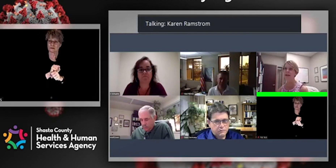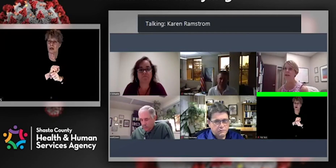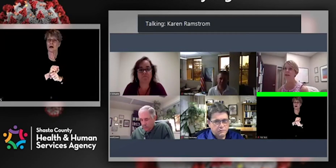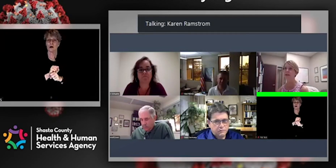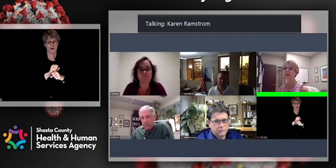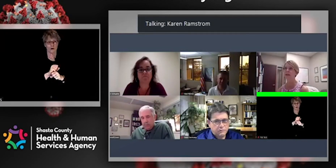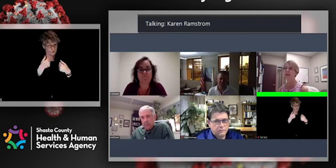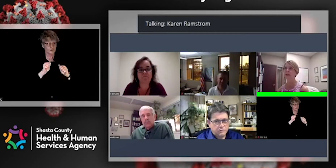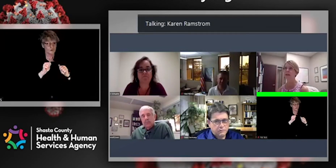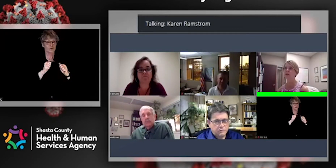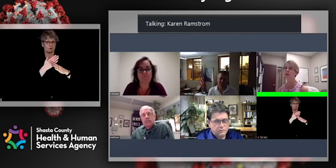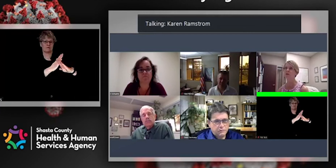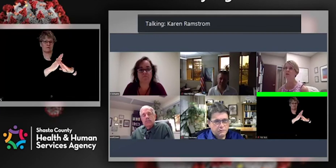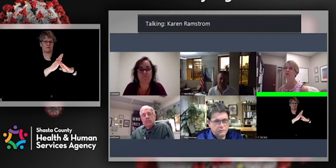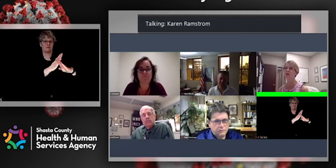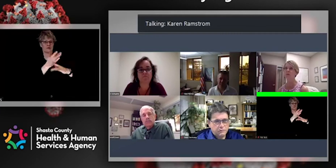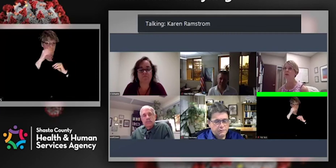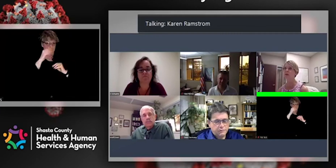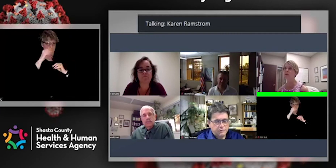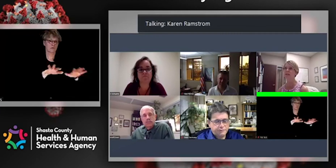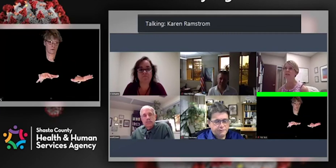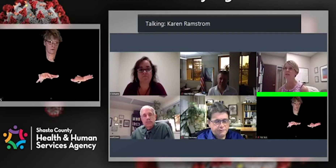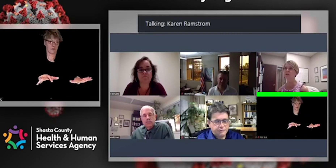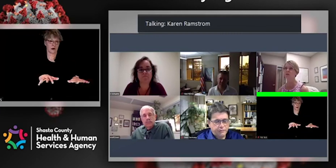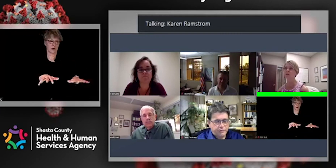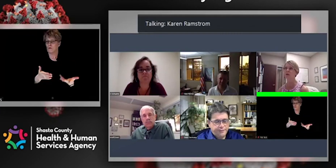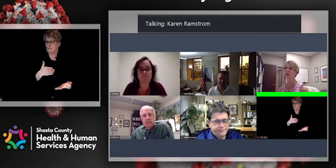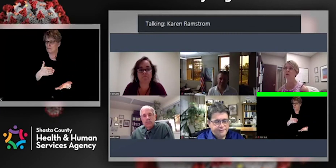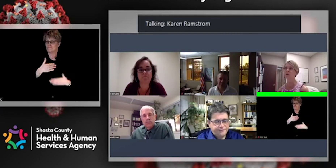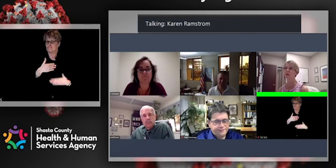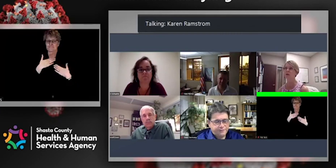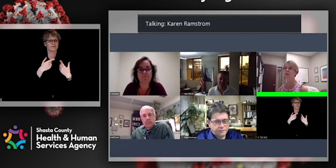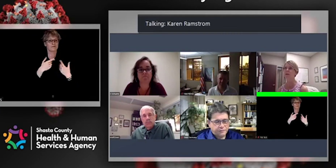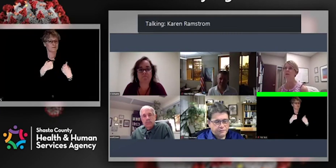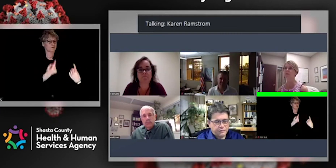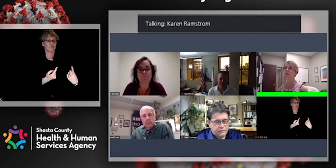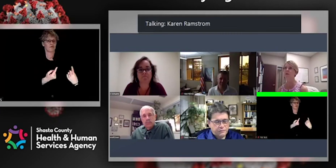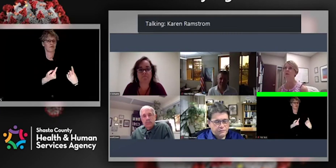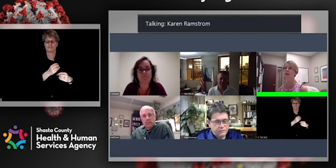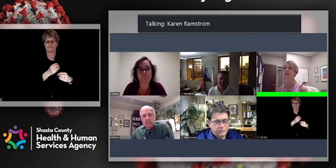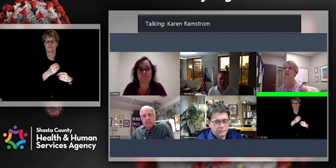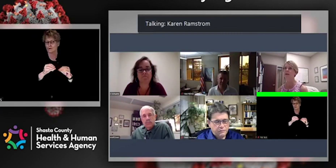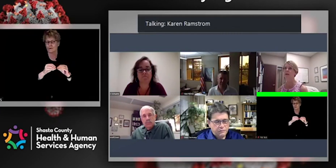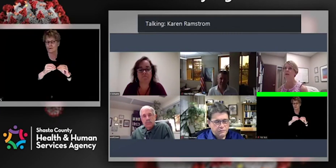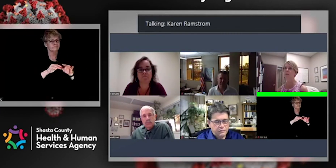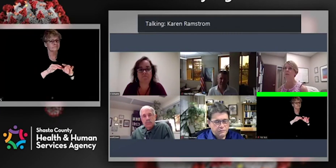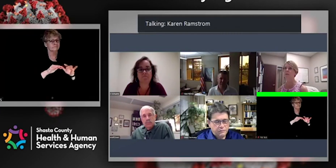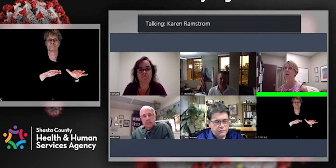we haven't had any ongoing transmission related to cases that have been confirmed that have